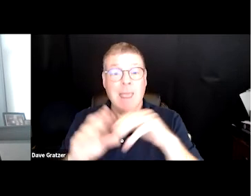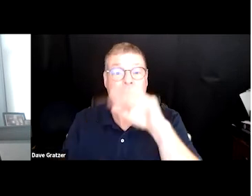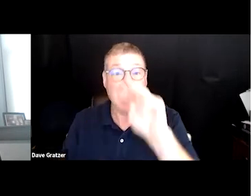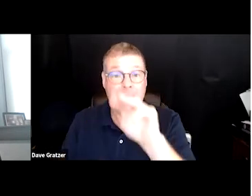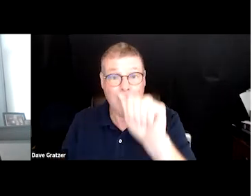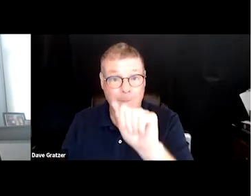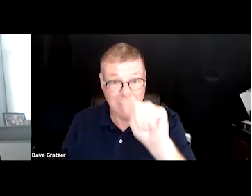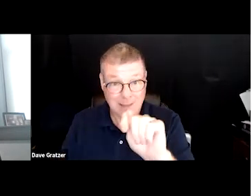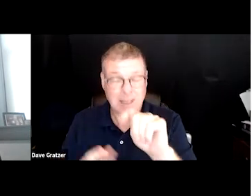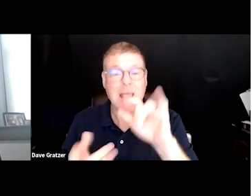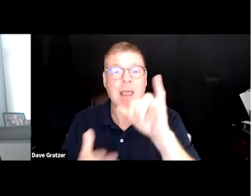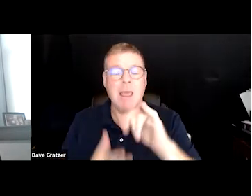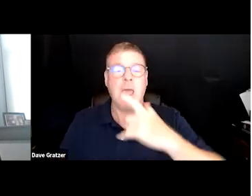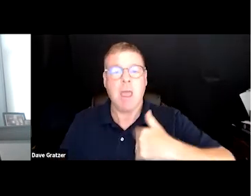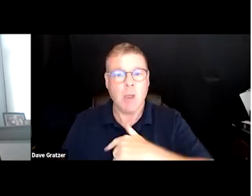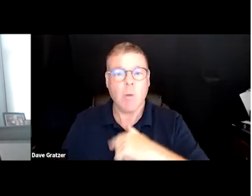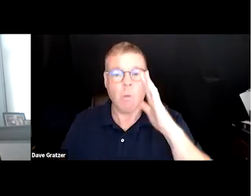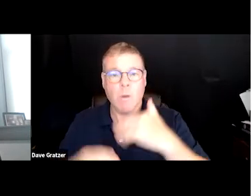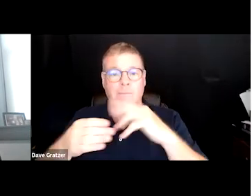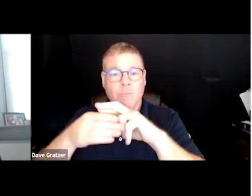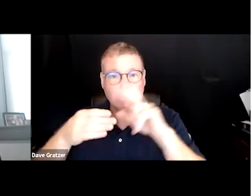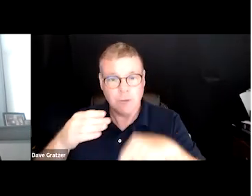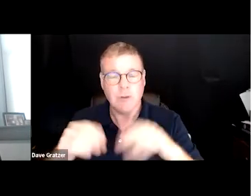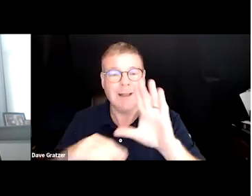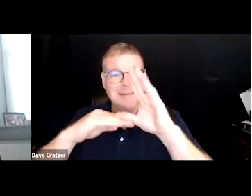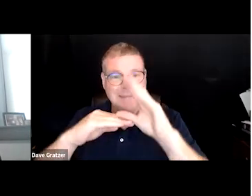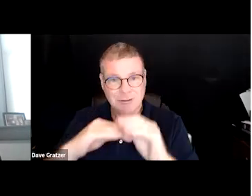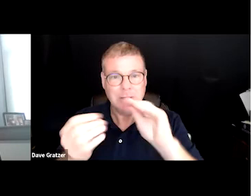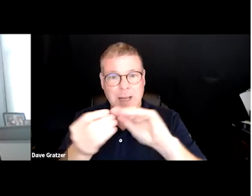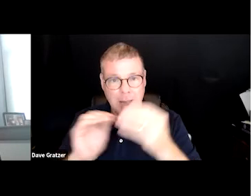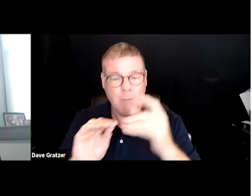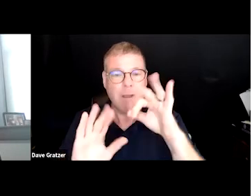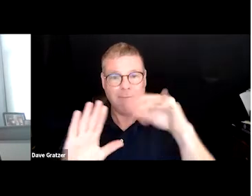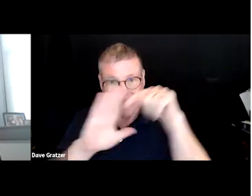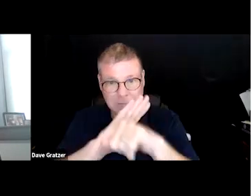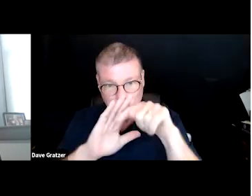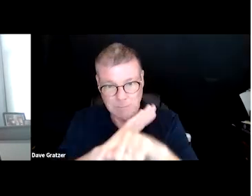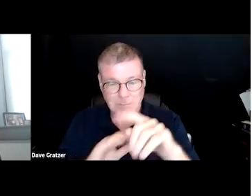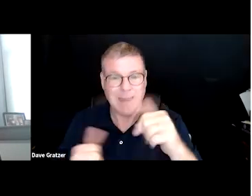that we would have result that would result in a decrease in a number of attempted suicides in our facility.